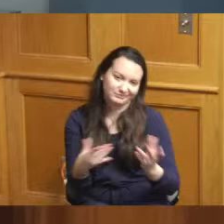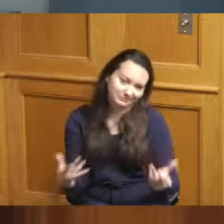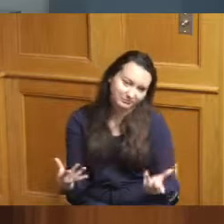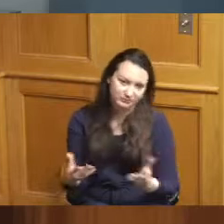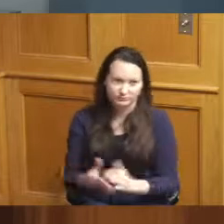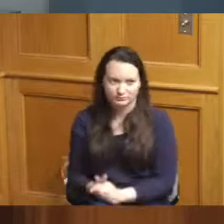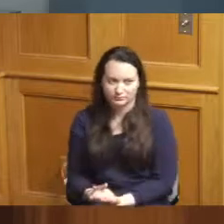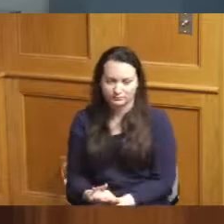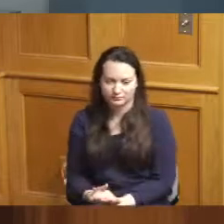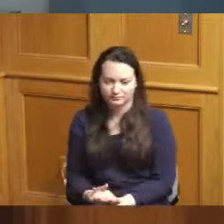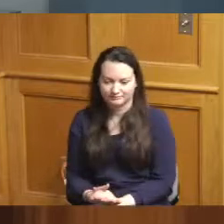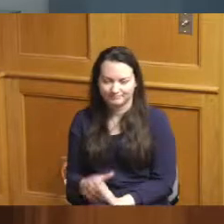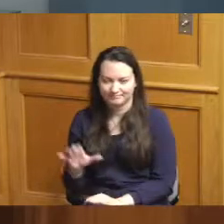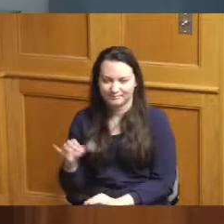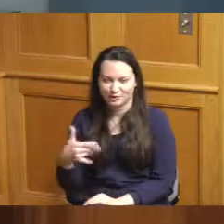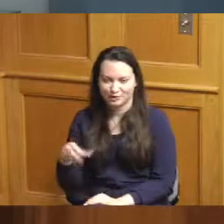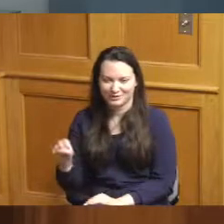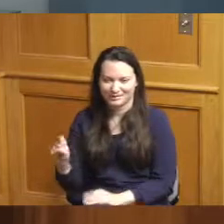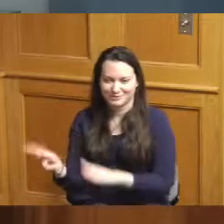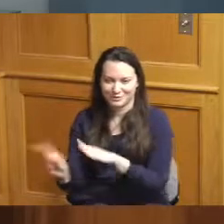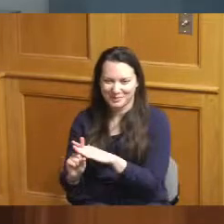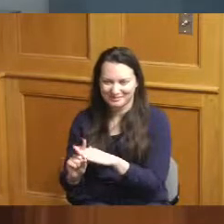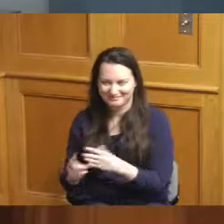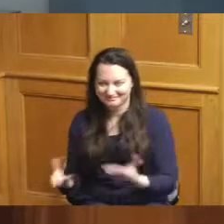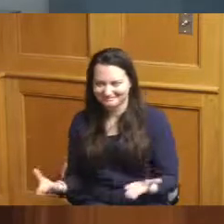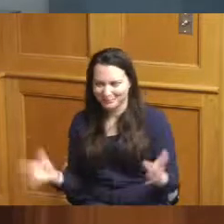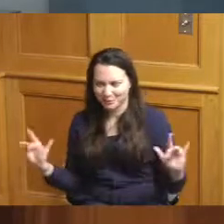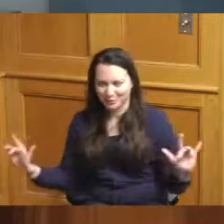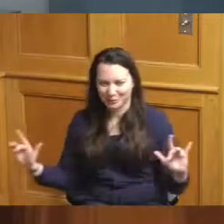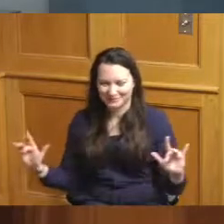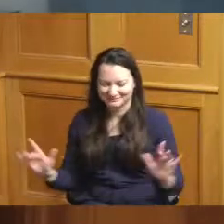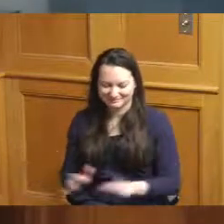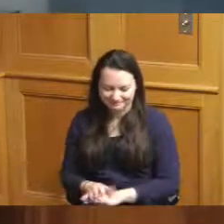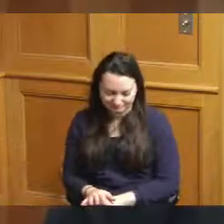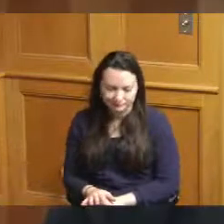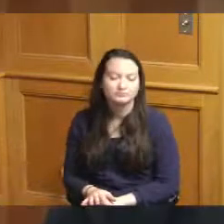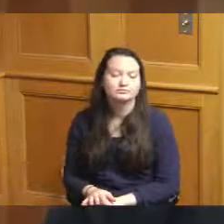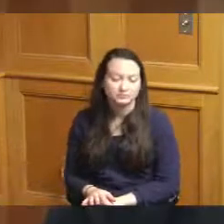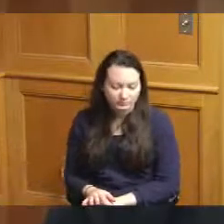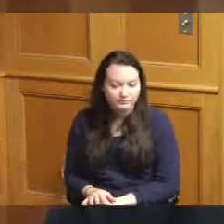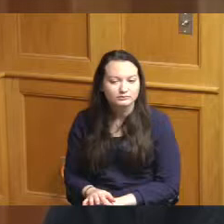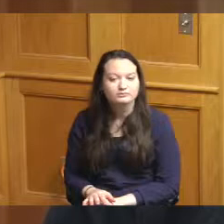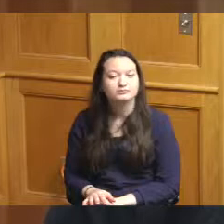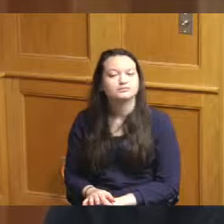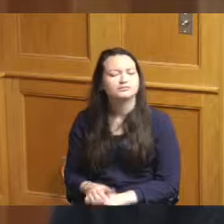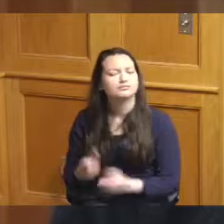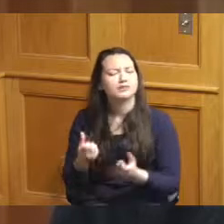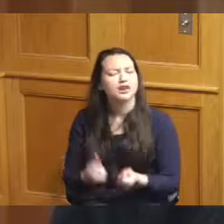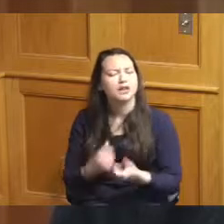okay Chris showed up at the other student yeah yeah so so then how far in are they reduce